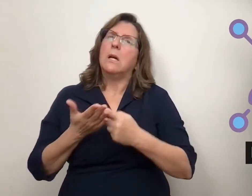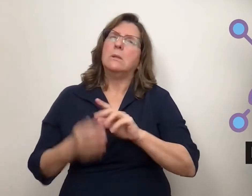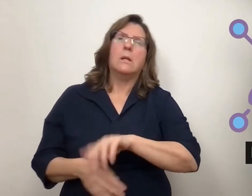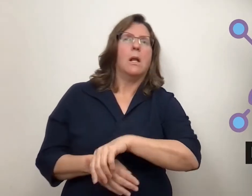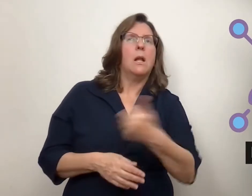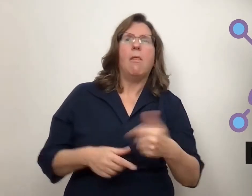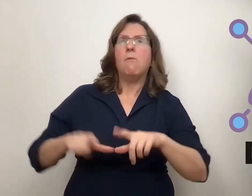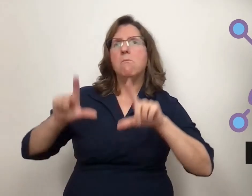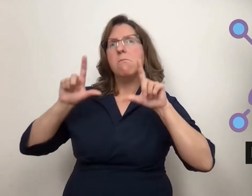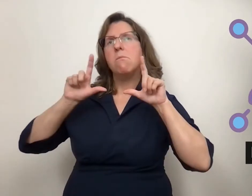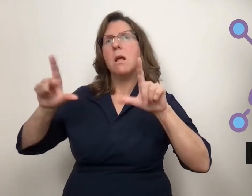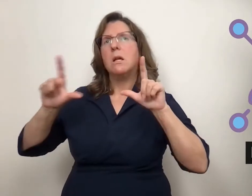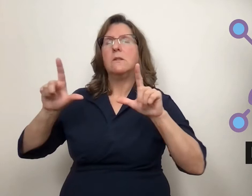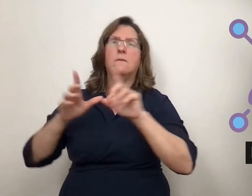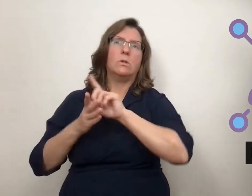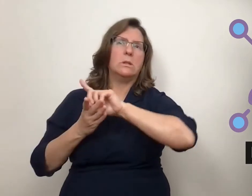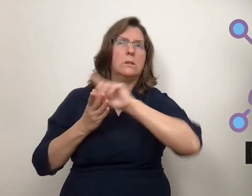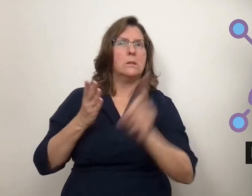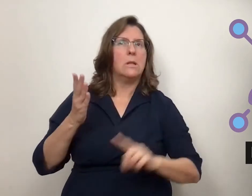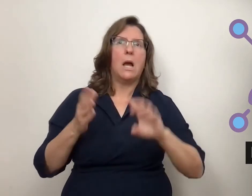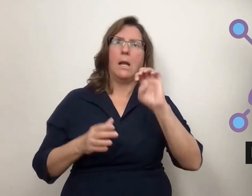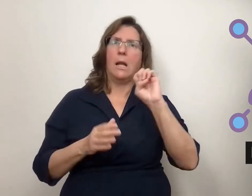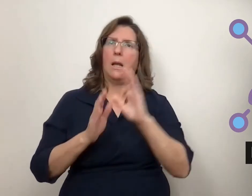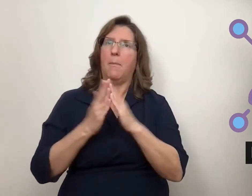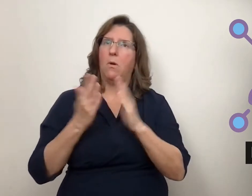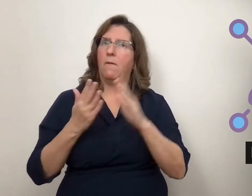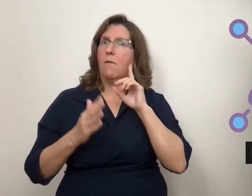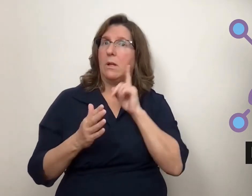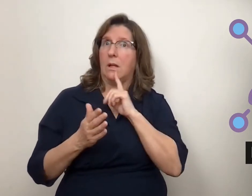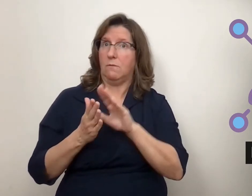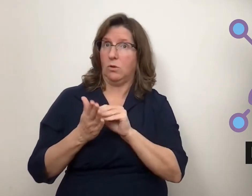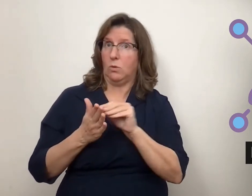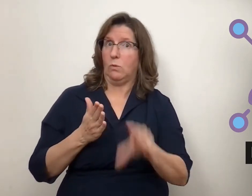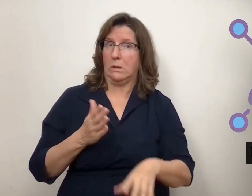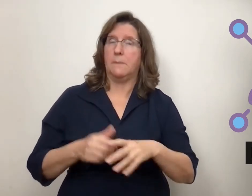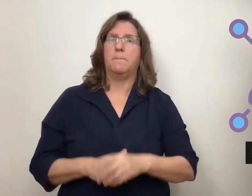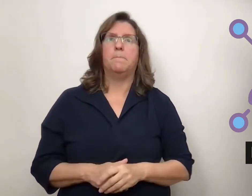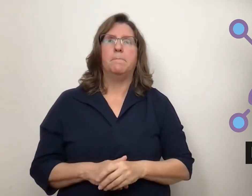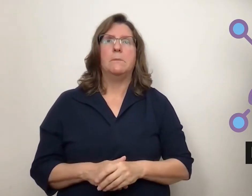Let's turn our attention to multimodal learning.